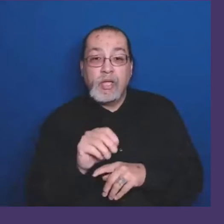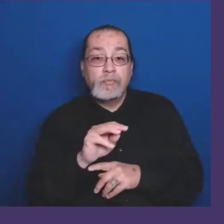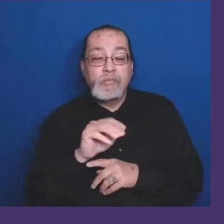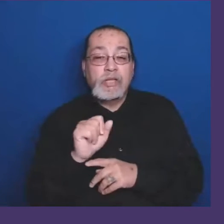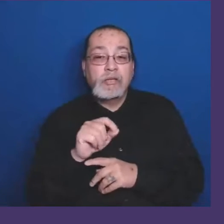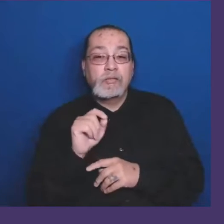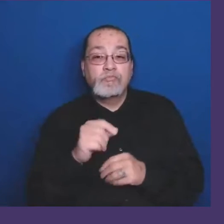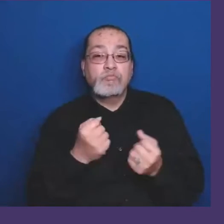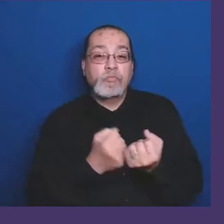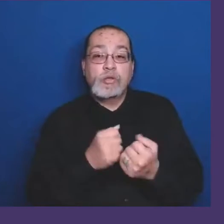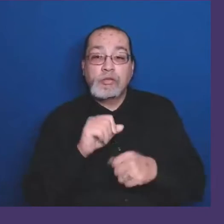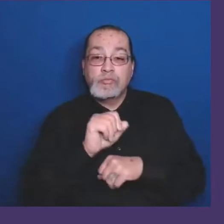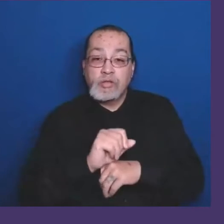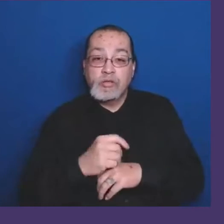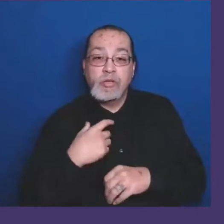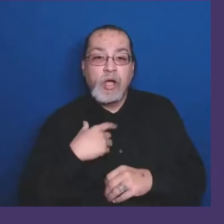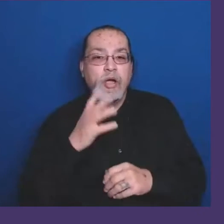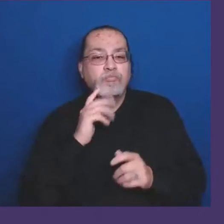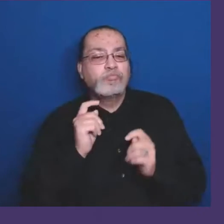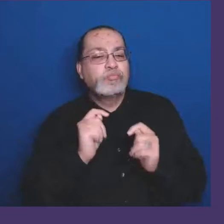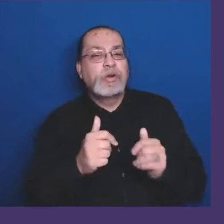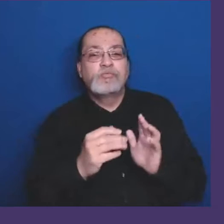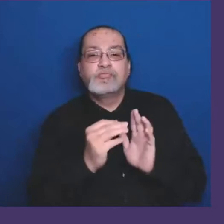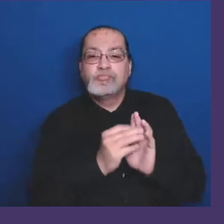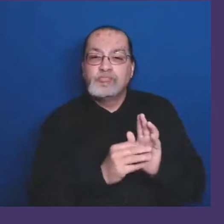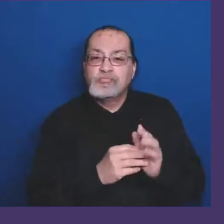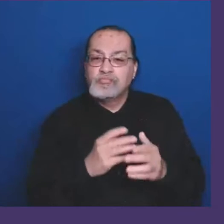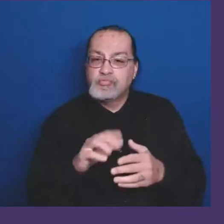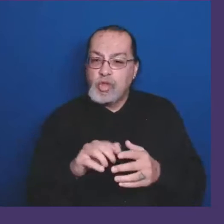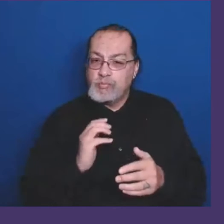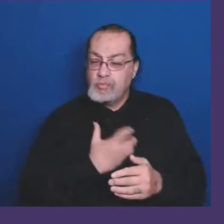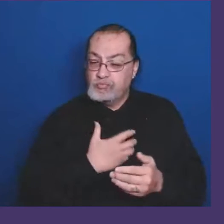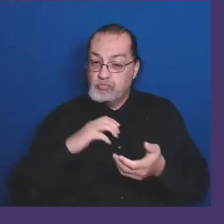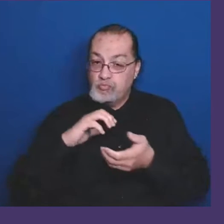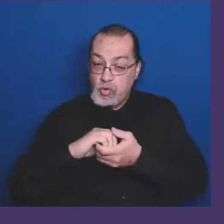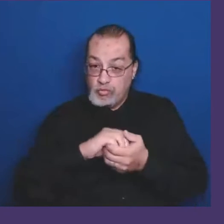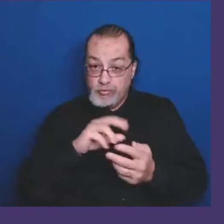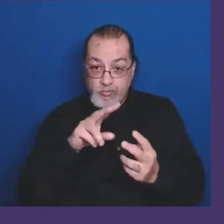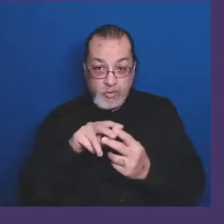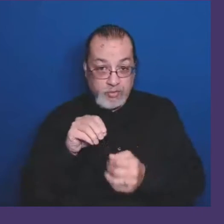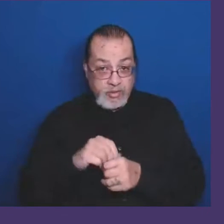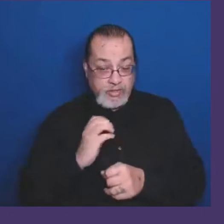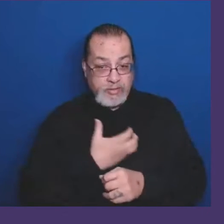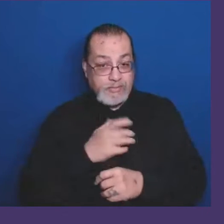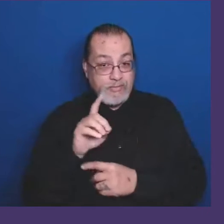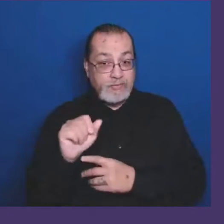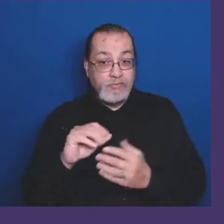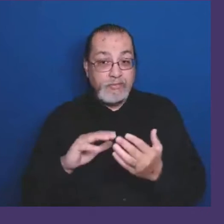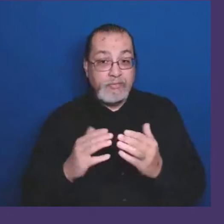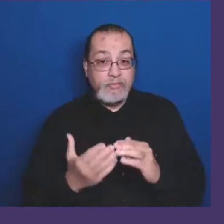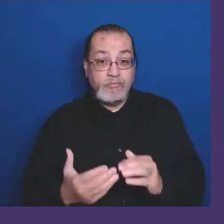who have resources on how you can advocate for policy change at EndSubMinimumWage.org.